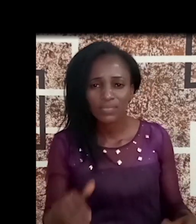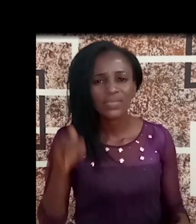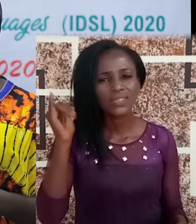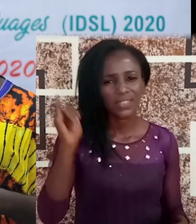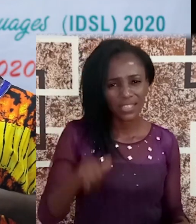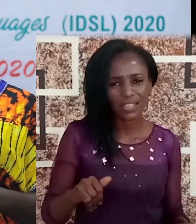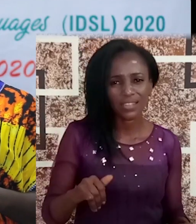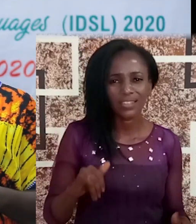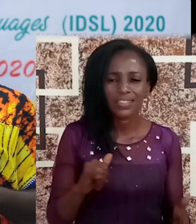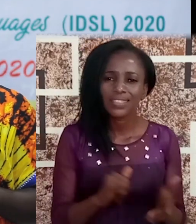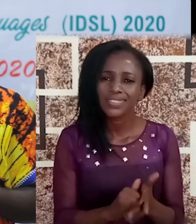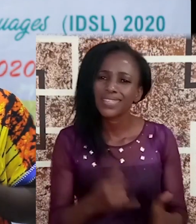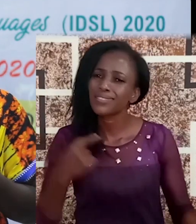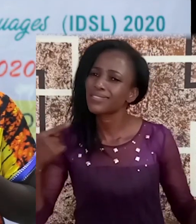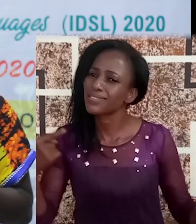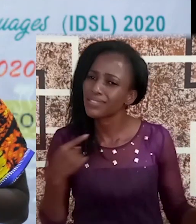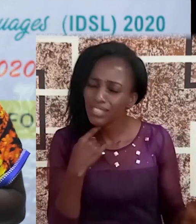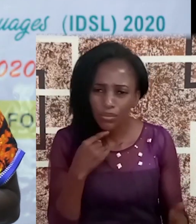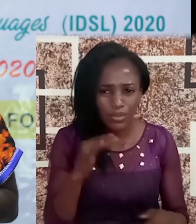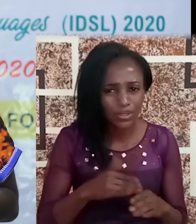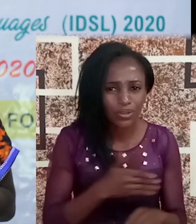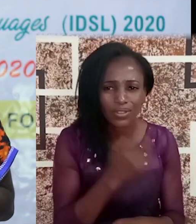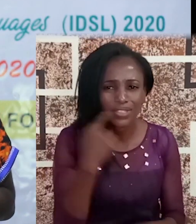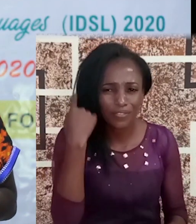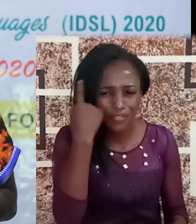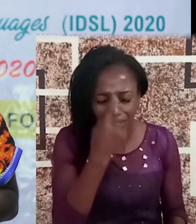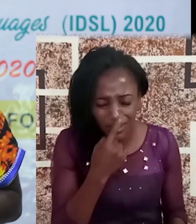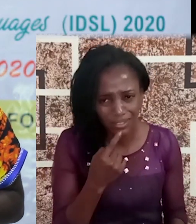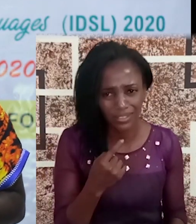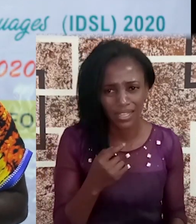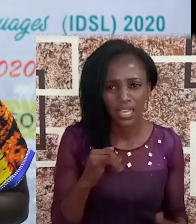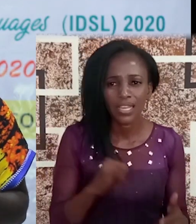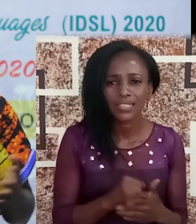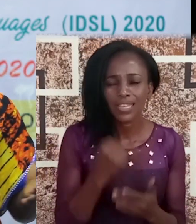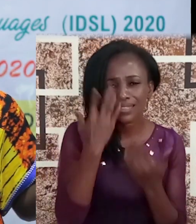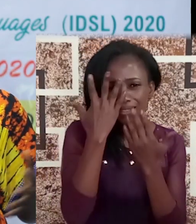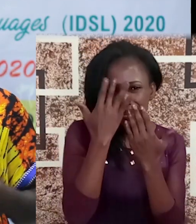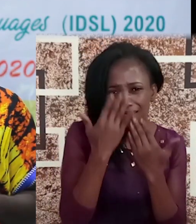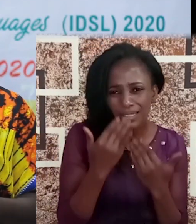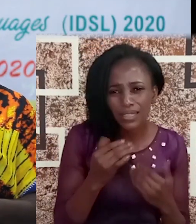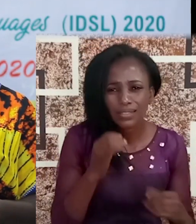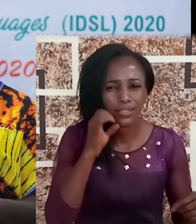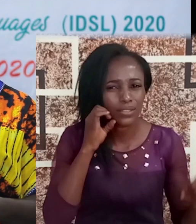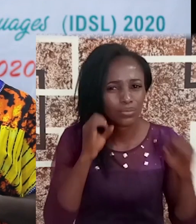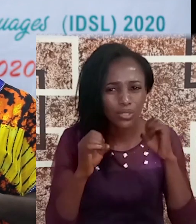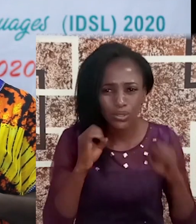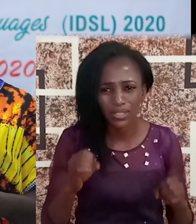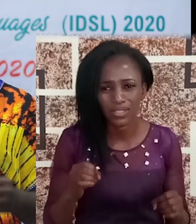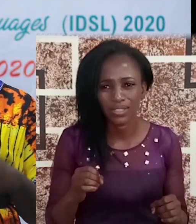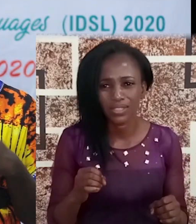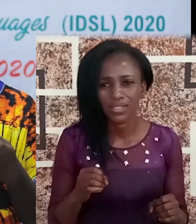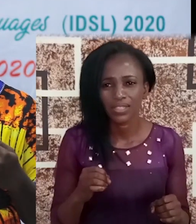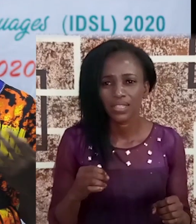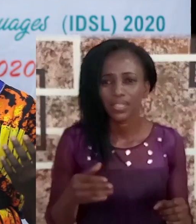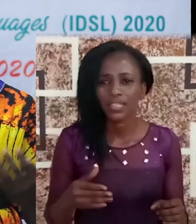Yeah. That look of disappointment on their face, the sad expression, Then, they struggle to